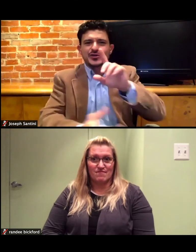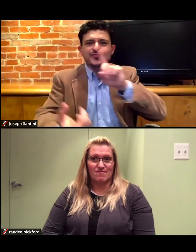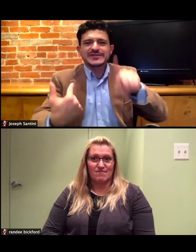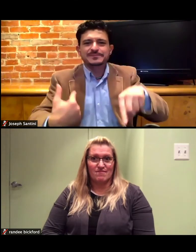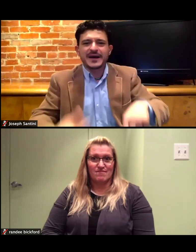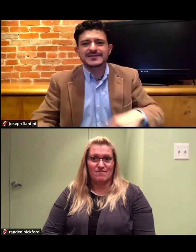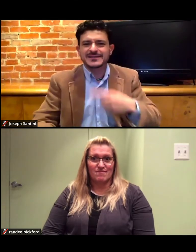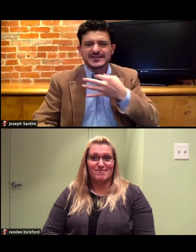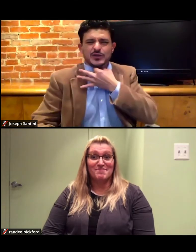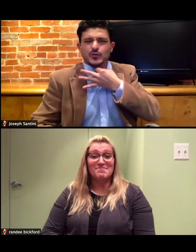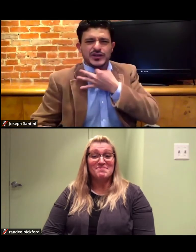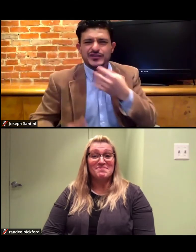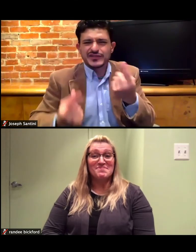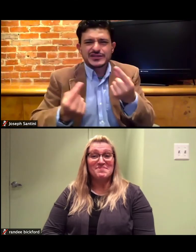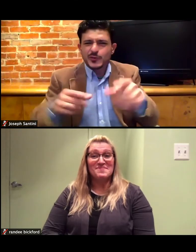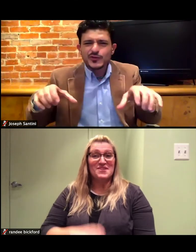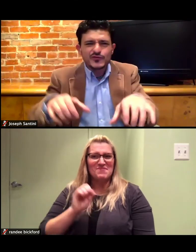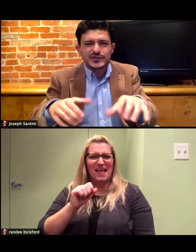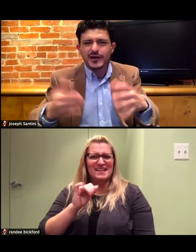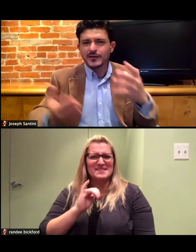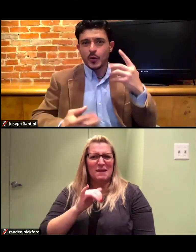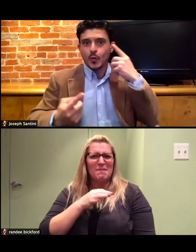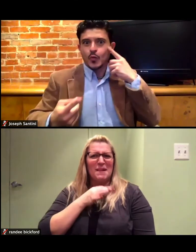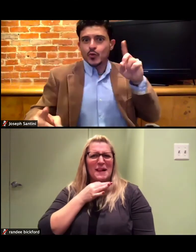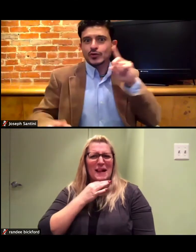please type it in the chat box.